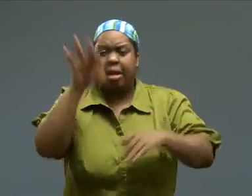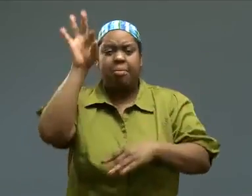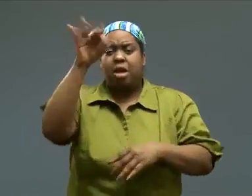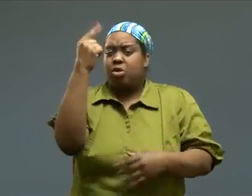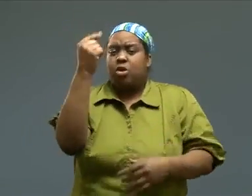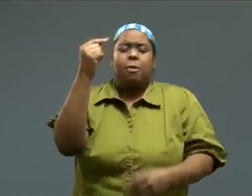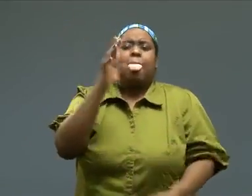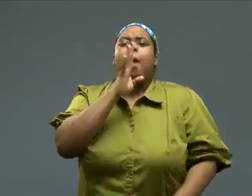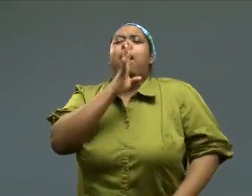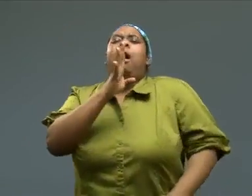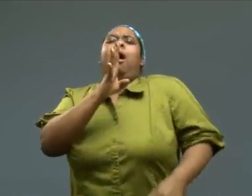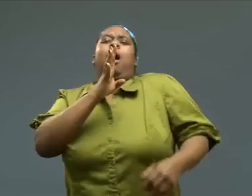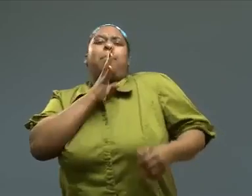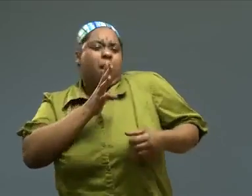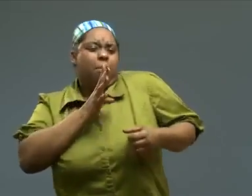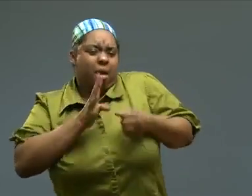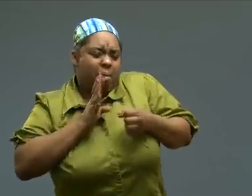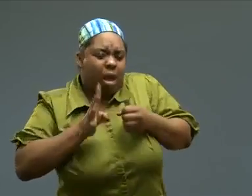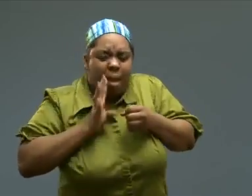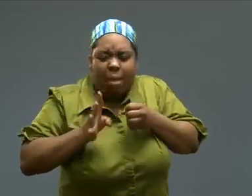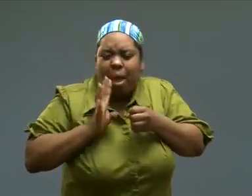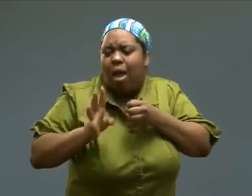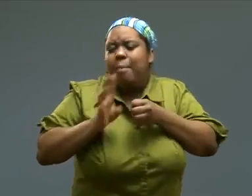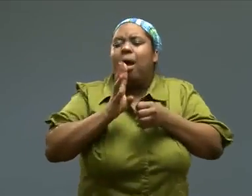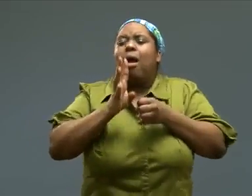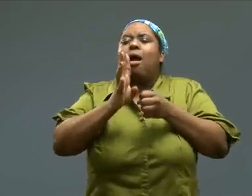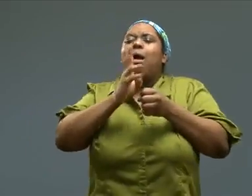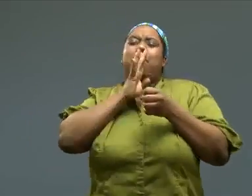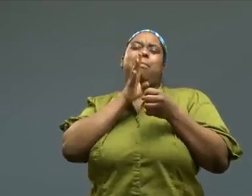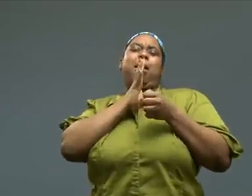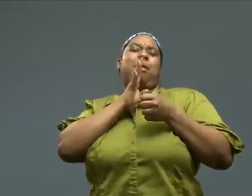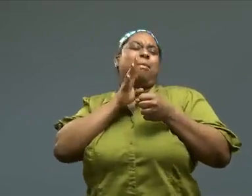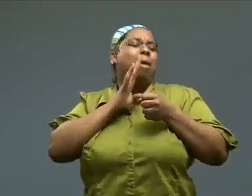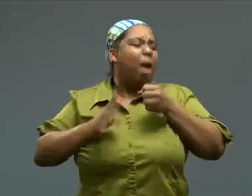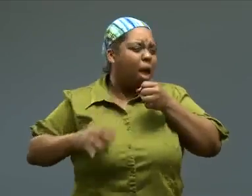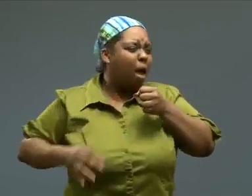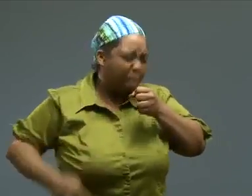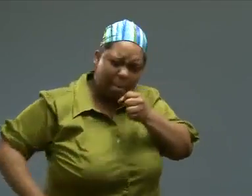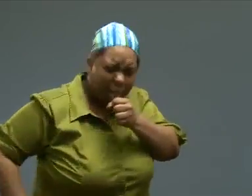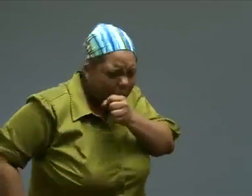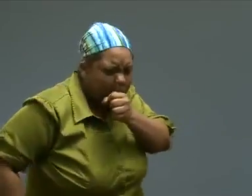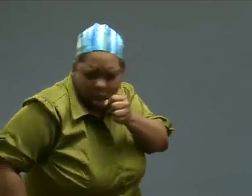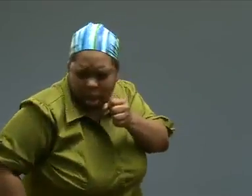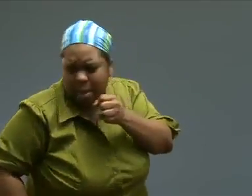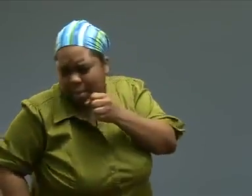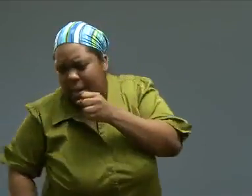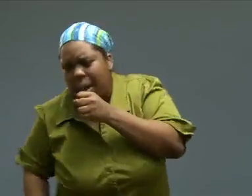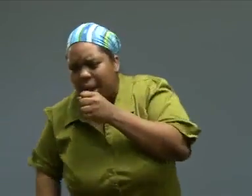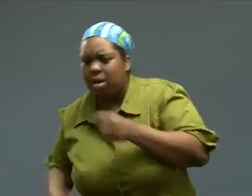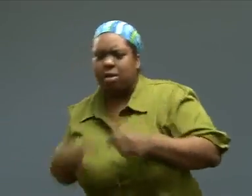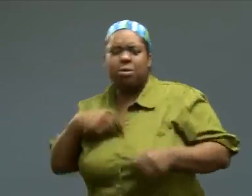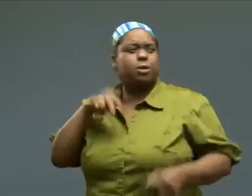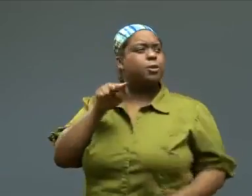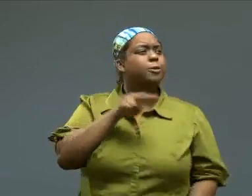The preacher started preaching into his microphone.